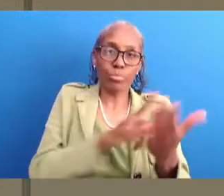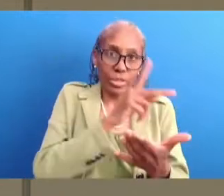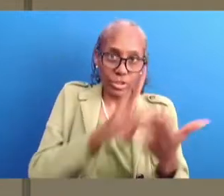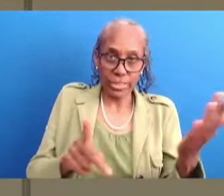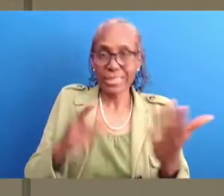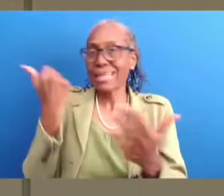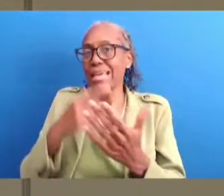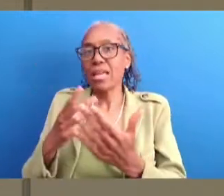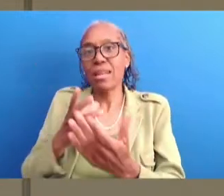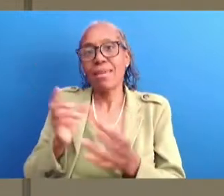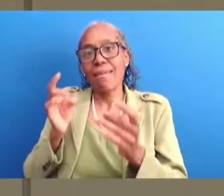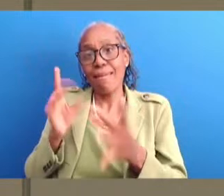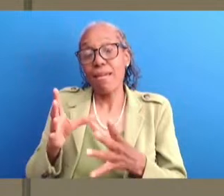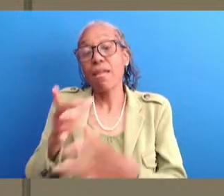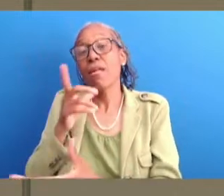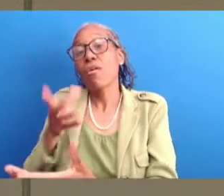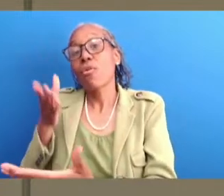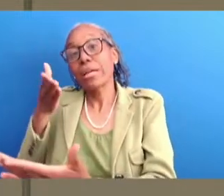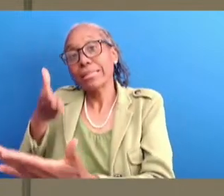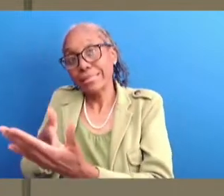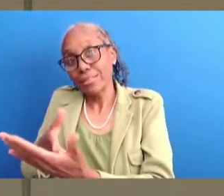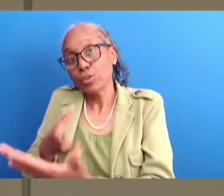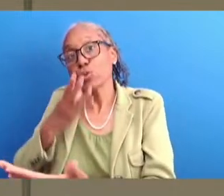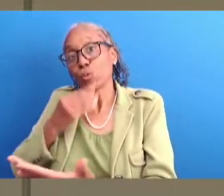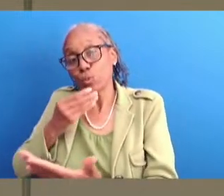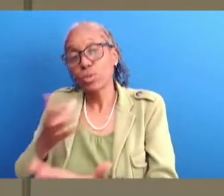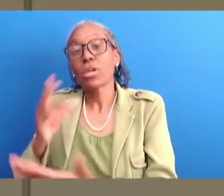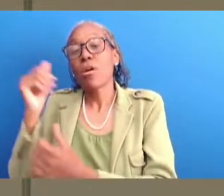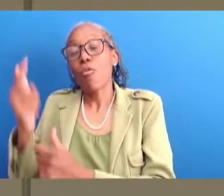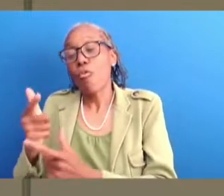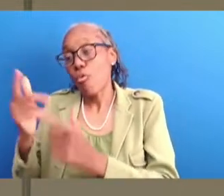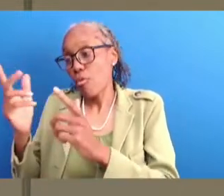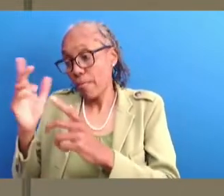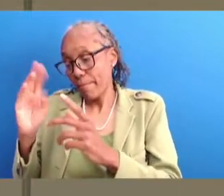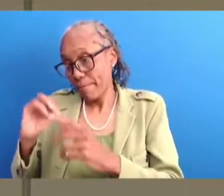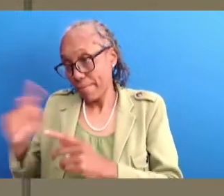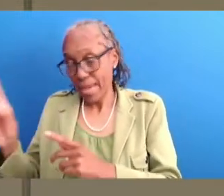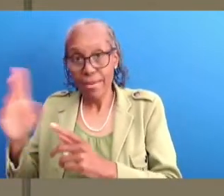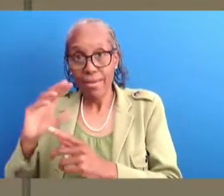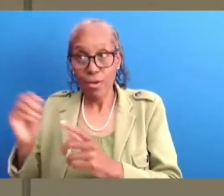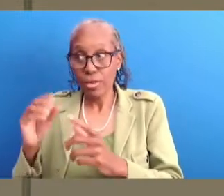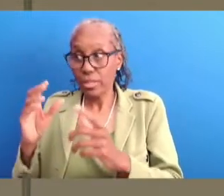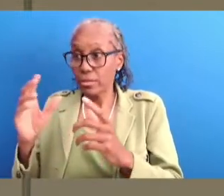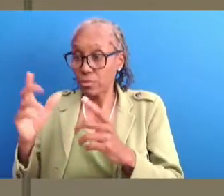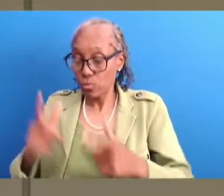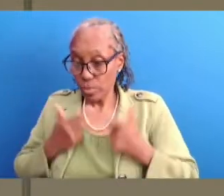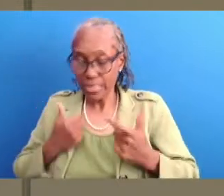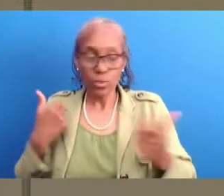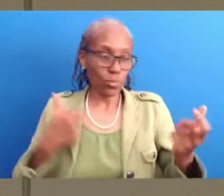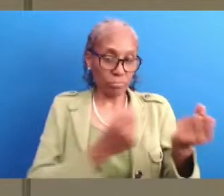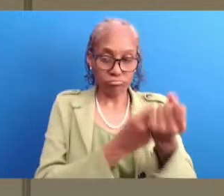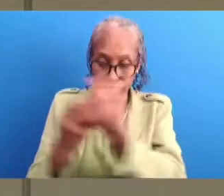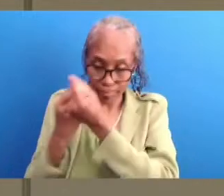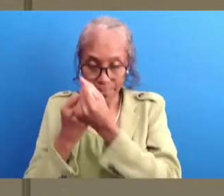COMBATTING PREJUDICE, STANDING AGAINST ANTI-SEMITISM AND ALL FORMS OF HATE, AND PROMOTING